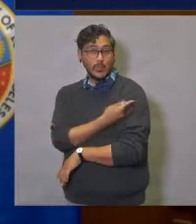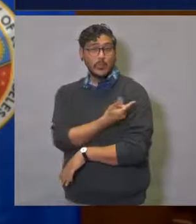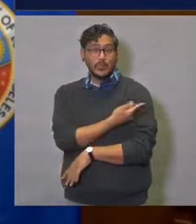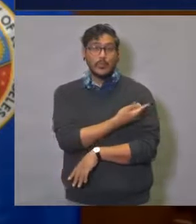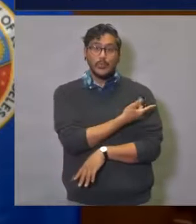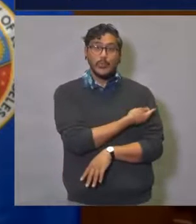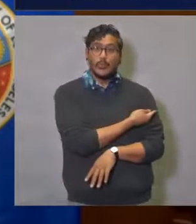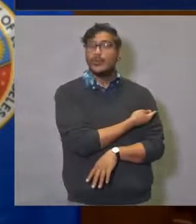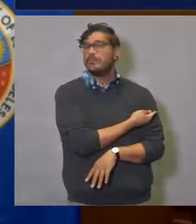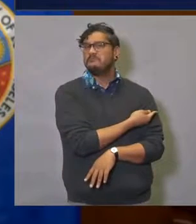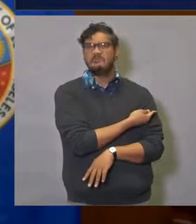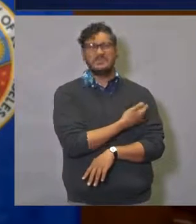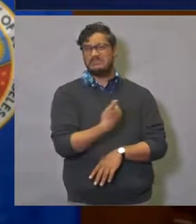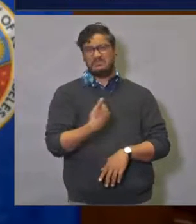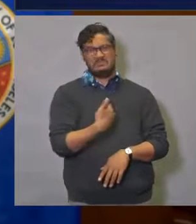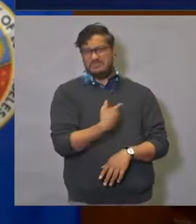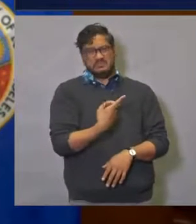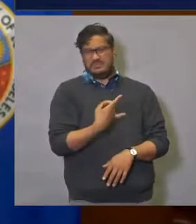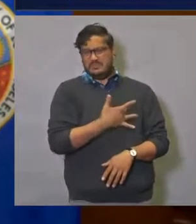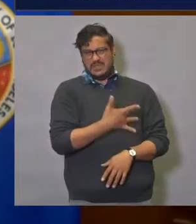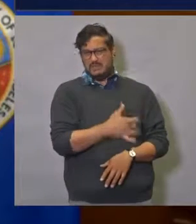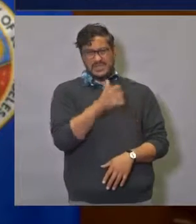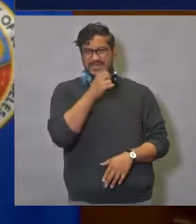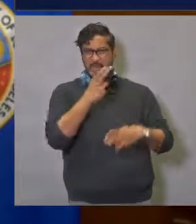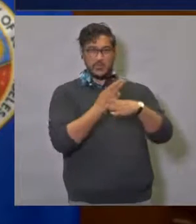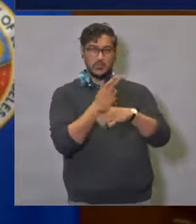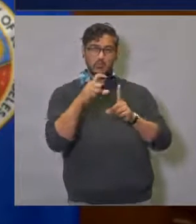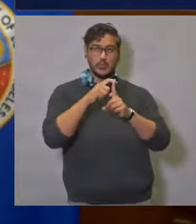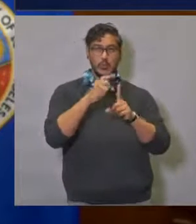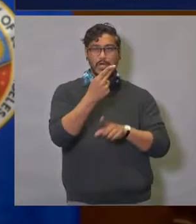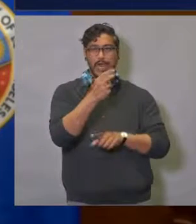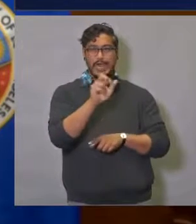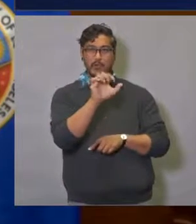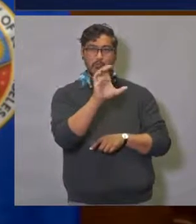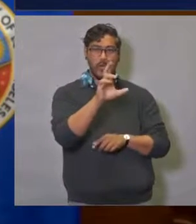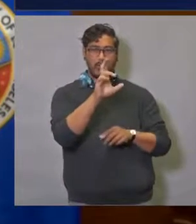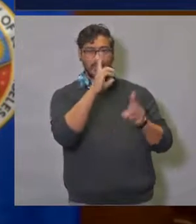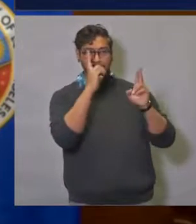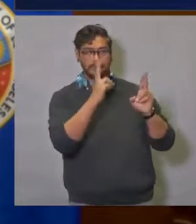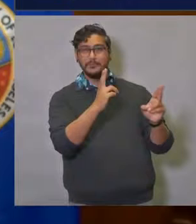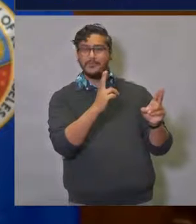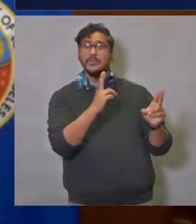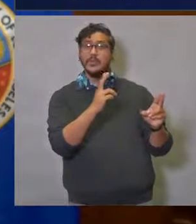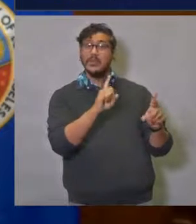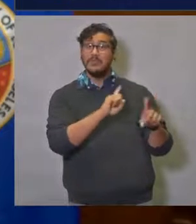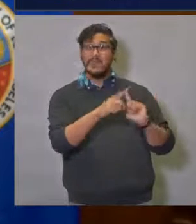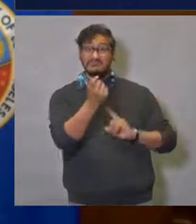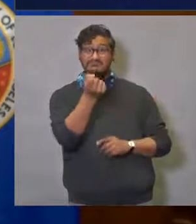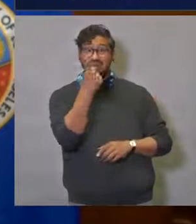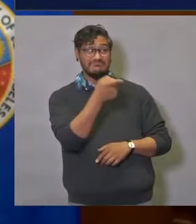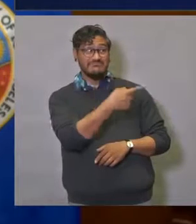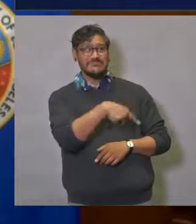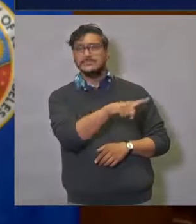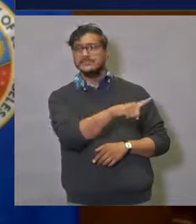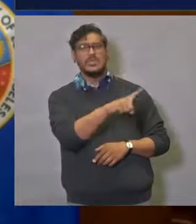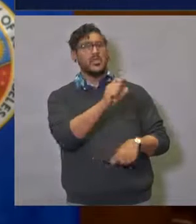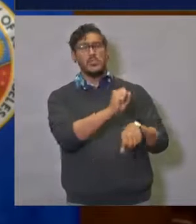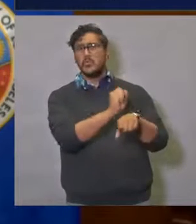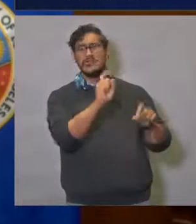GETTING THEM INTO PEOPLE'S ARMS. I DON'T USE THE WORD HEROIC